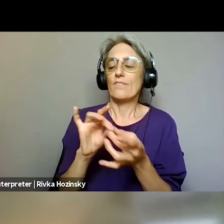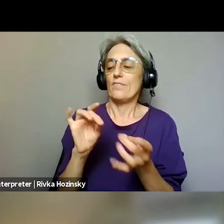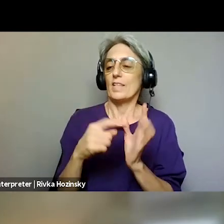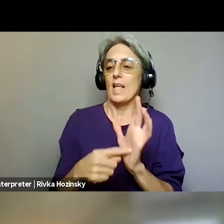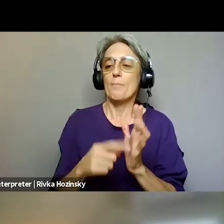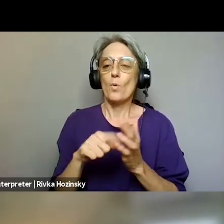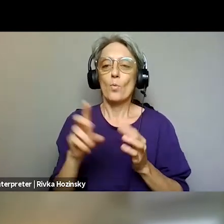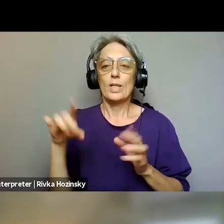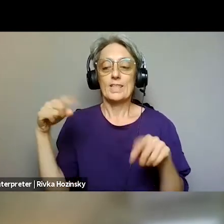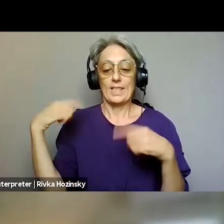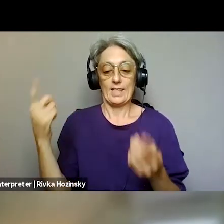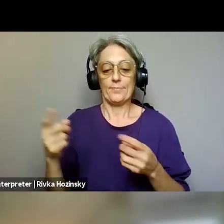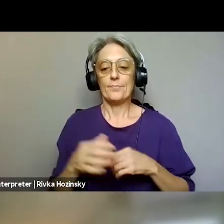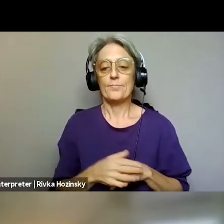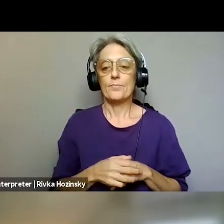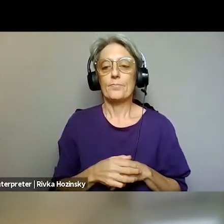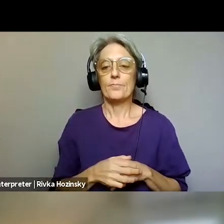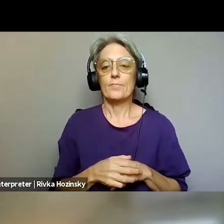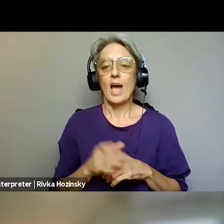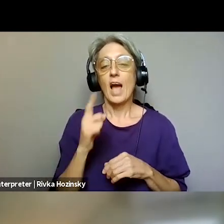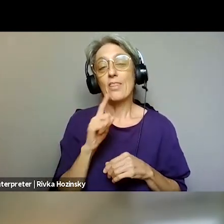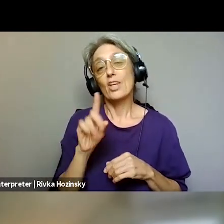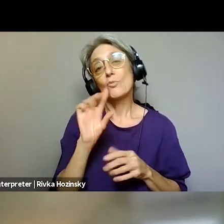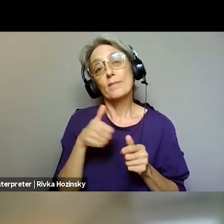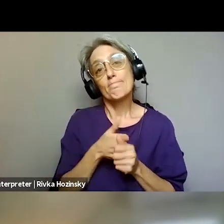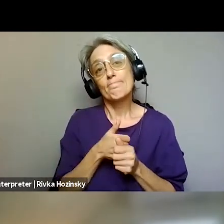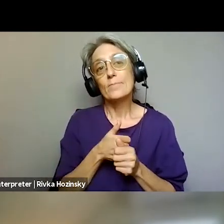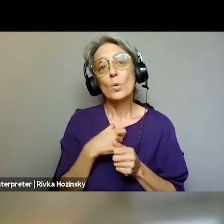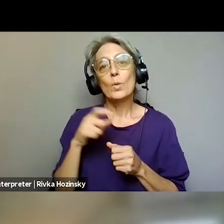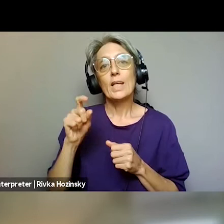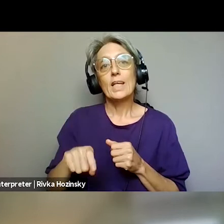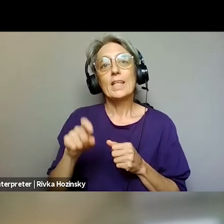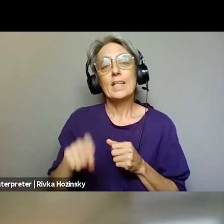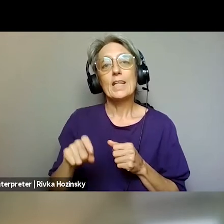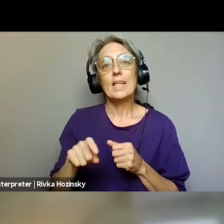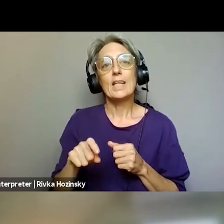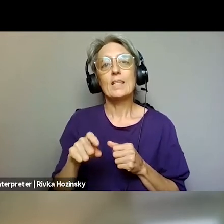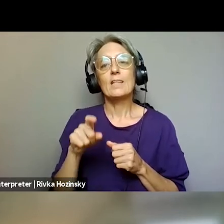And I think underlying all of it is the need for meaningful engagement and not sort of you know